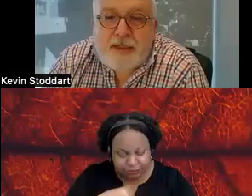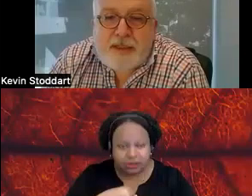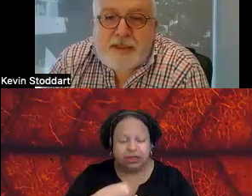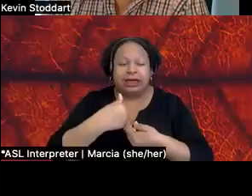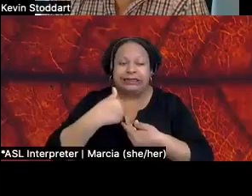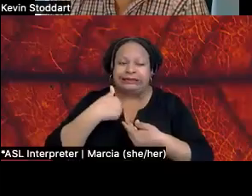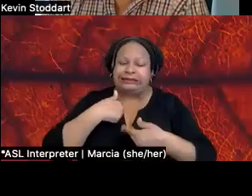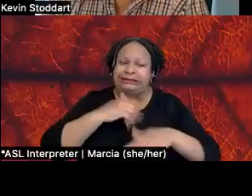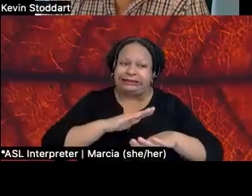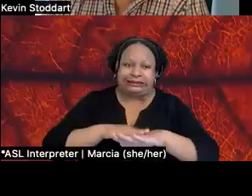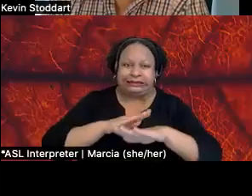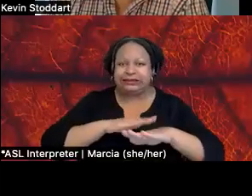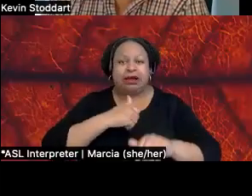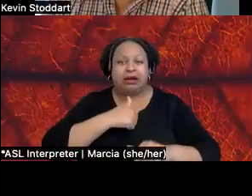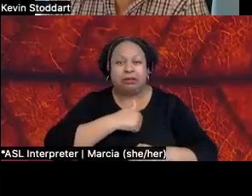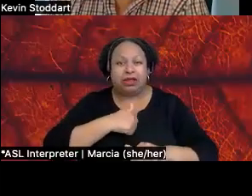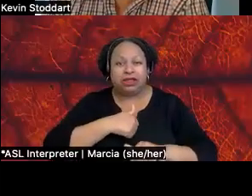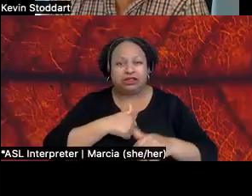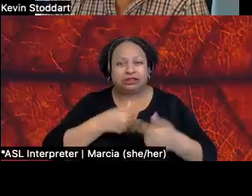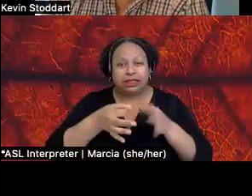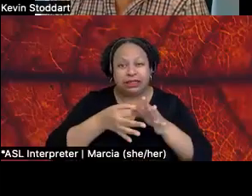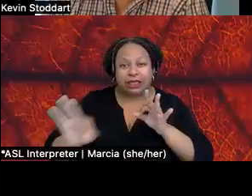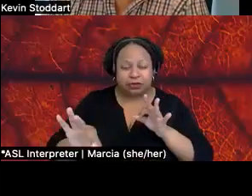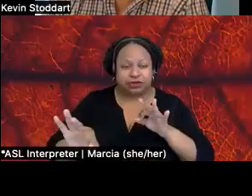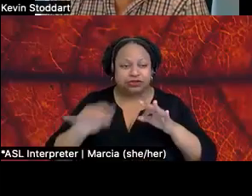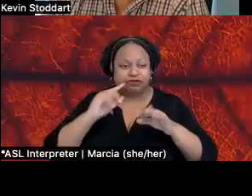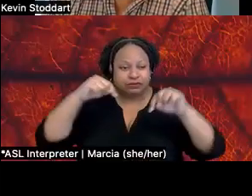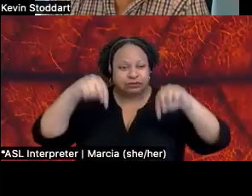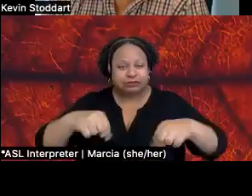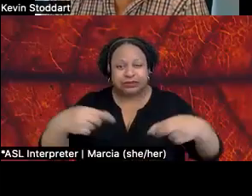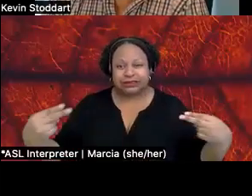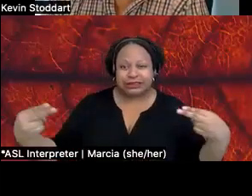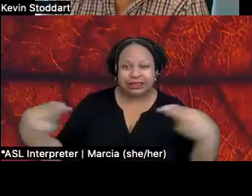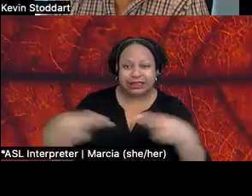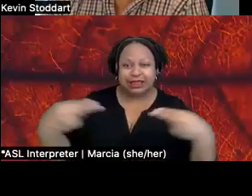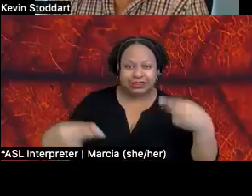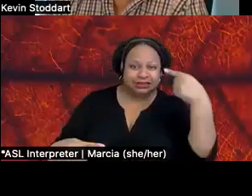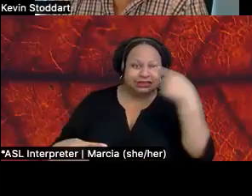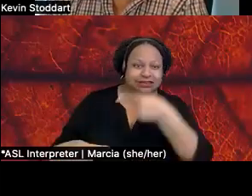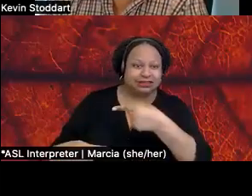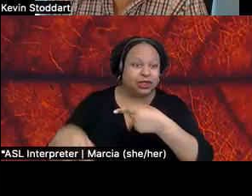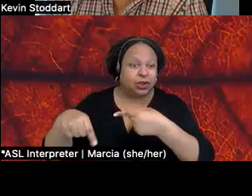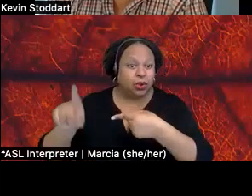This is directly from the diagnostic and statistical manual.